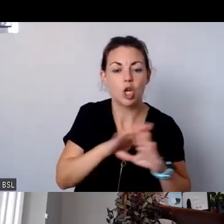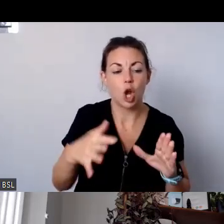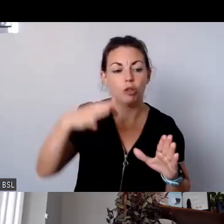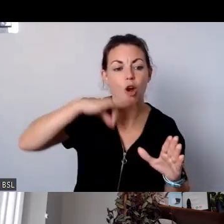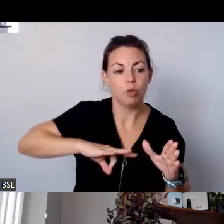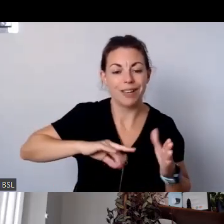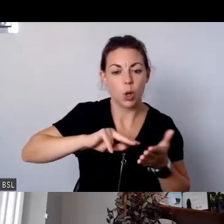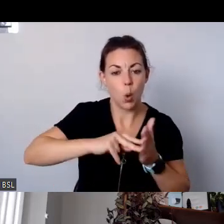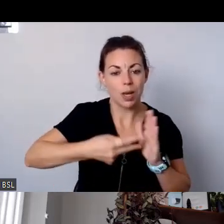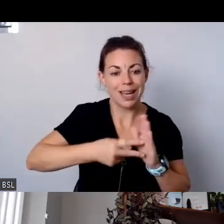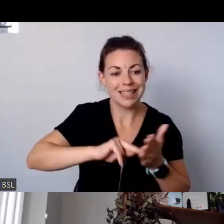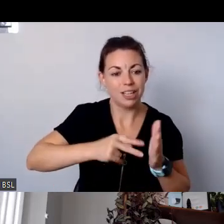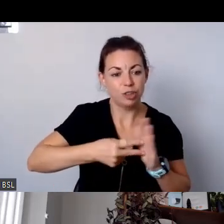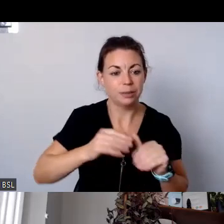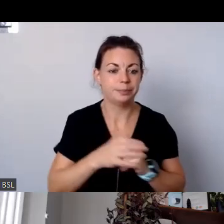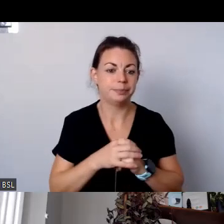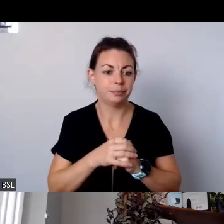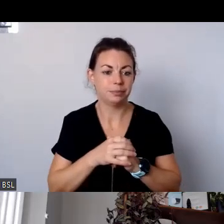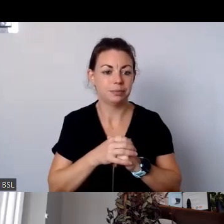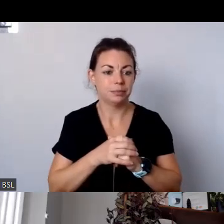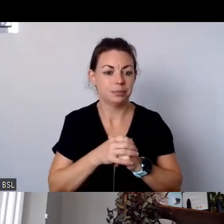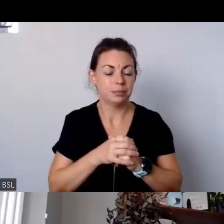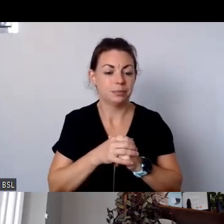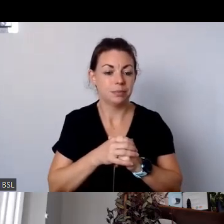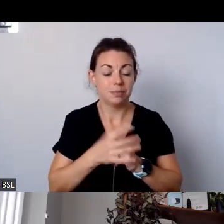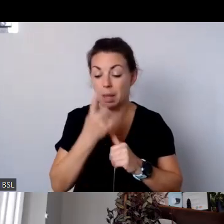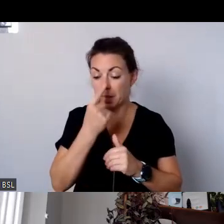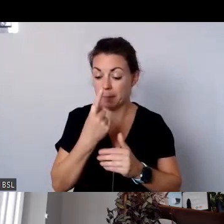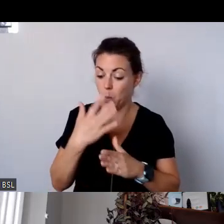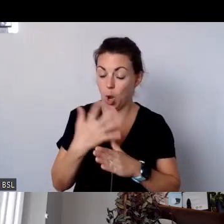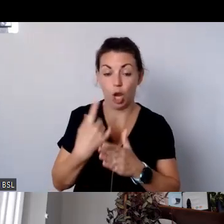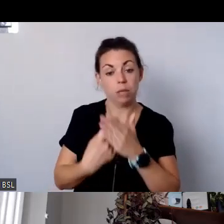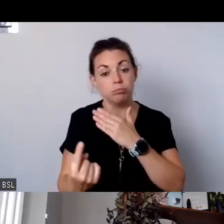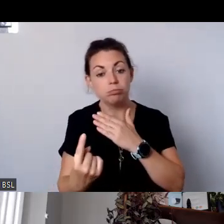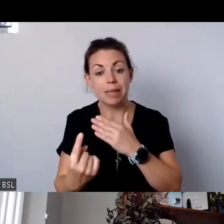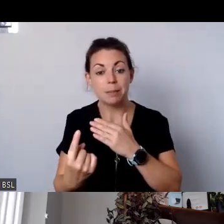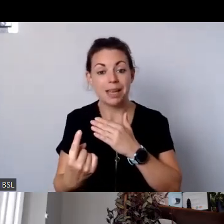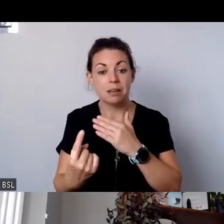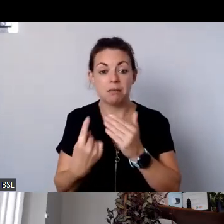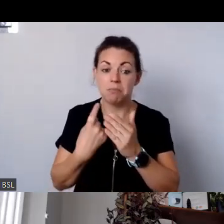You may be an individual who is working independently like an individual artist or a practitioner